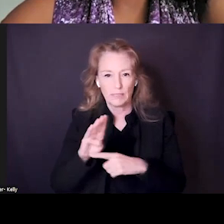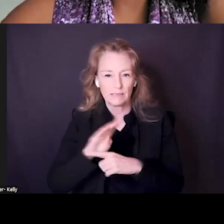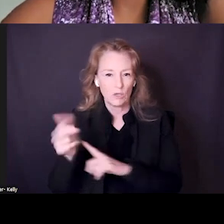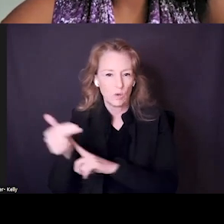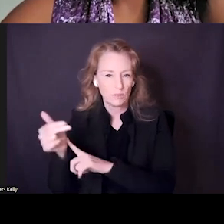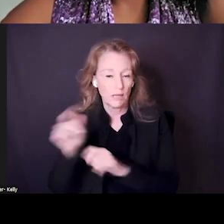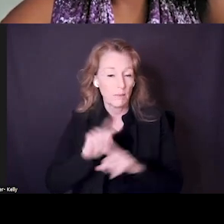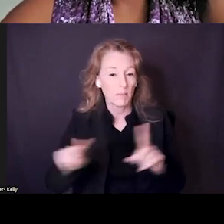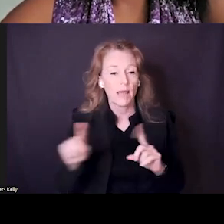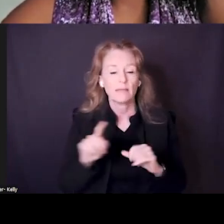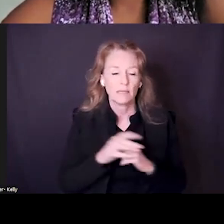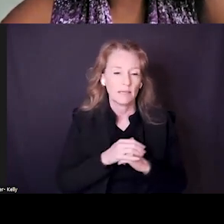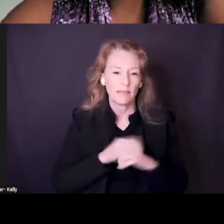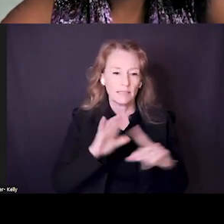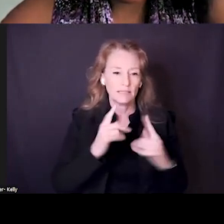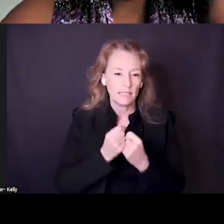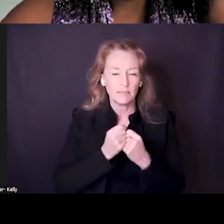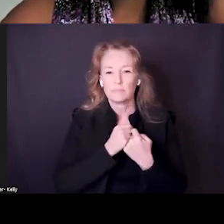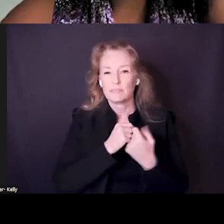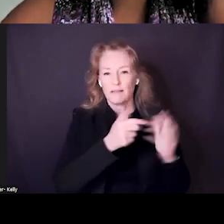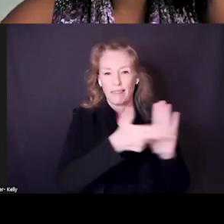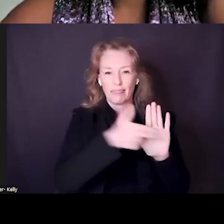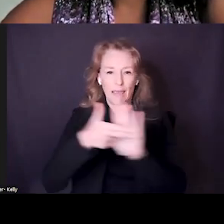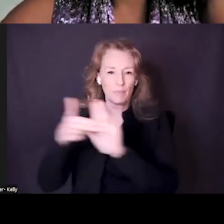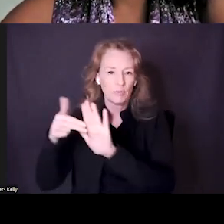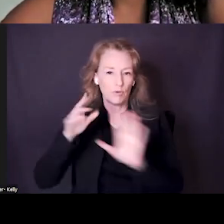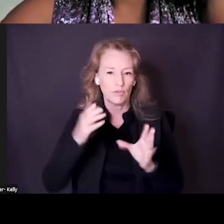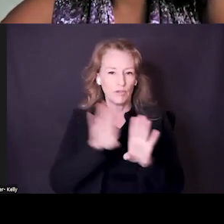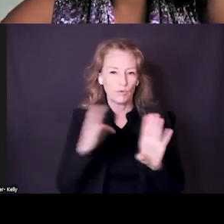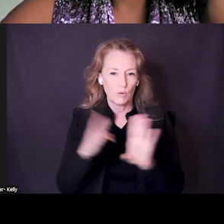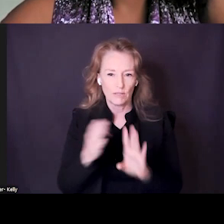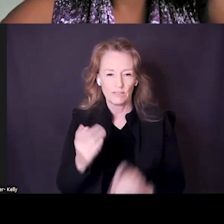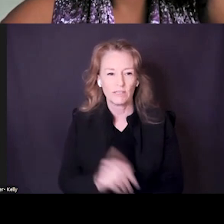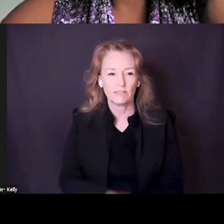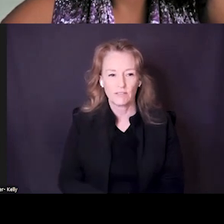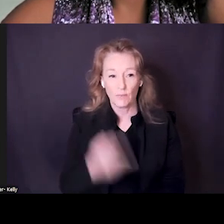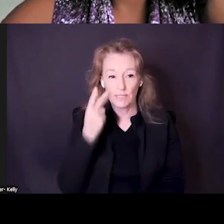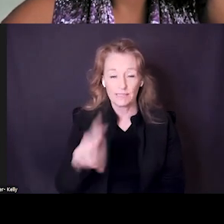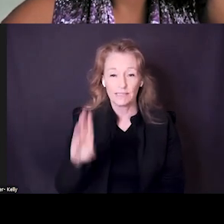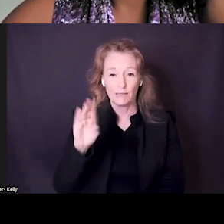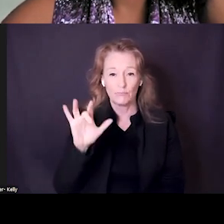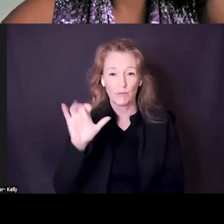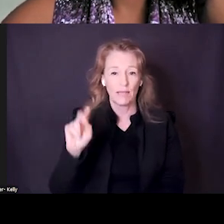DOORS AND YOU WILL SEE BRIAN SIMS THERE AND BRANDY THERE WORKING